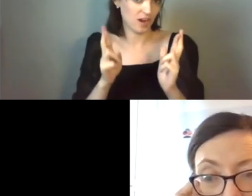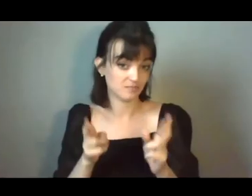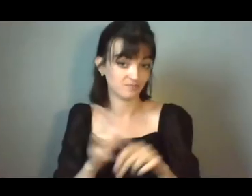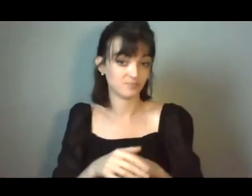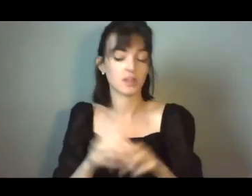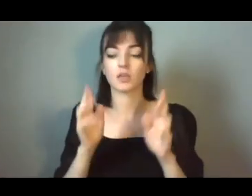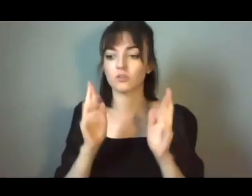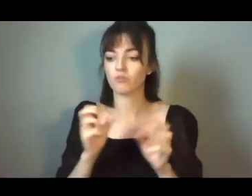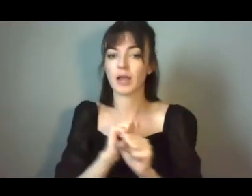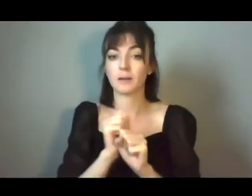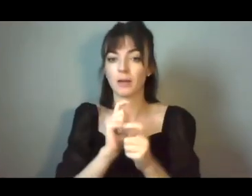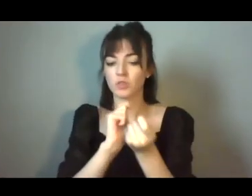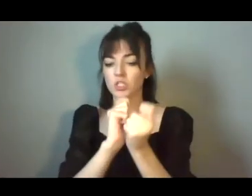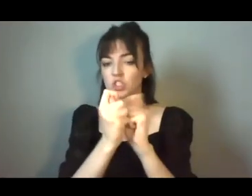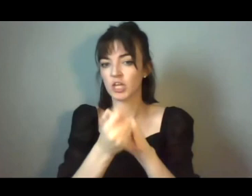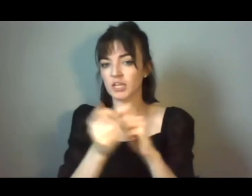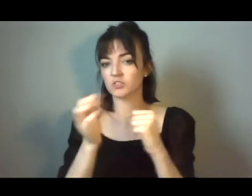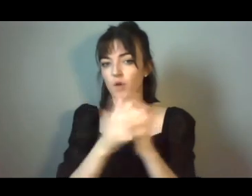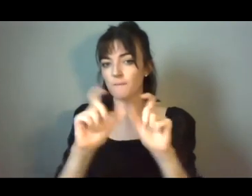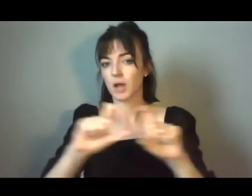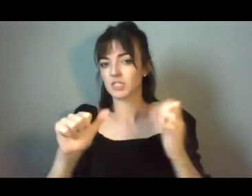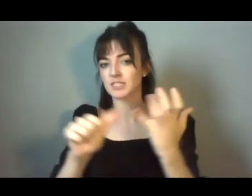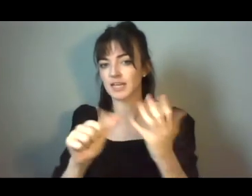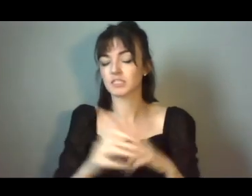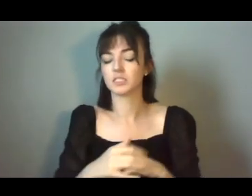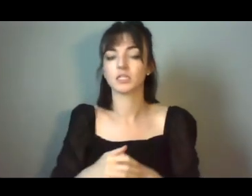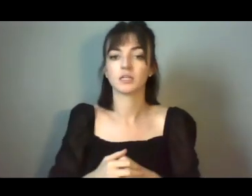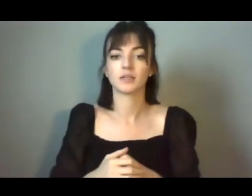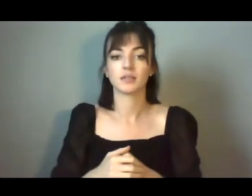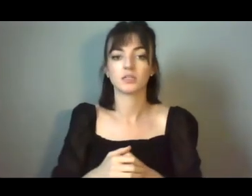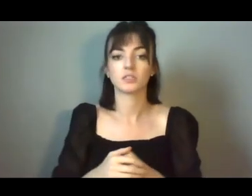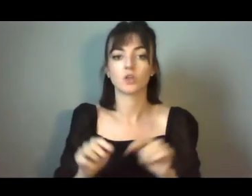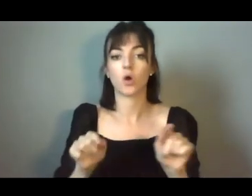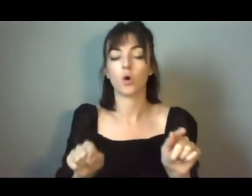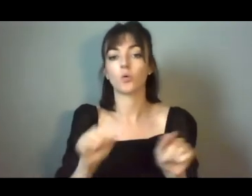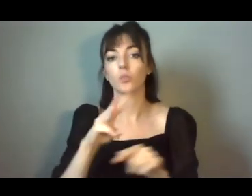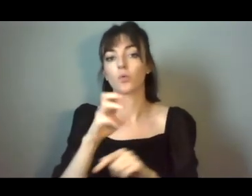amendments in respect of part 6, so that the ward exist wardship will have the same access